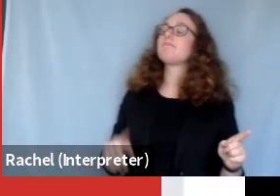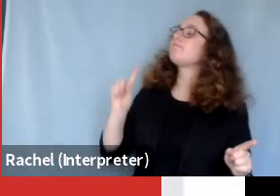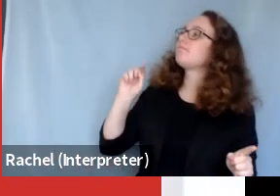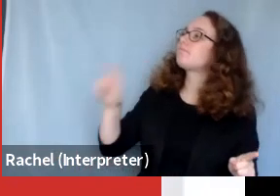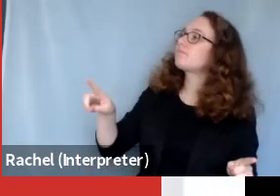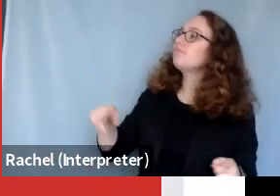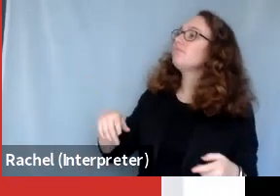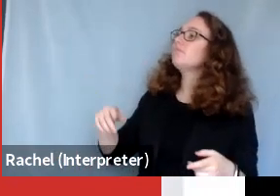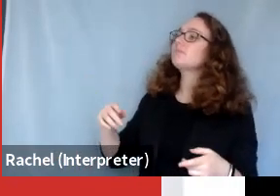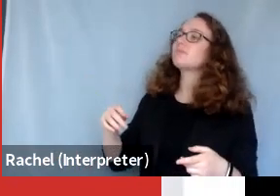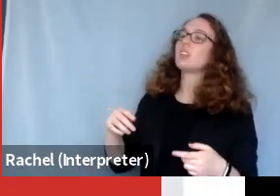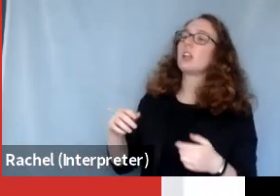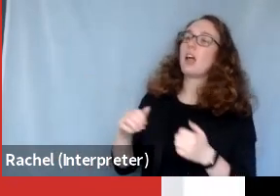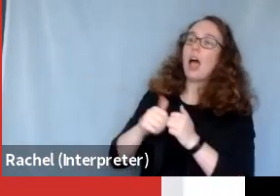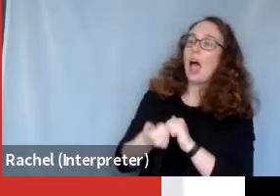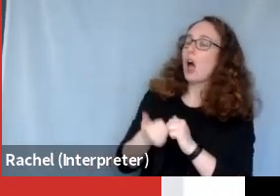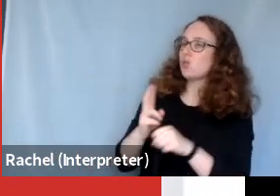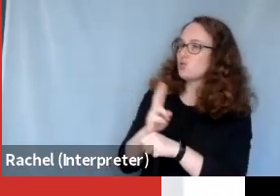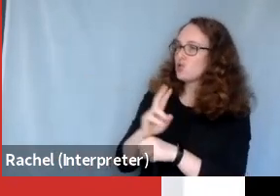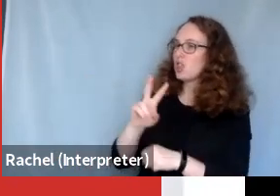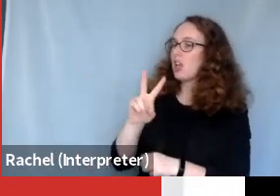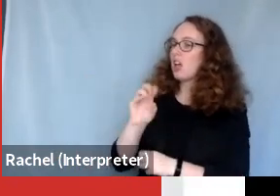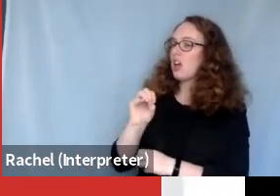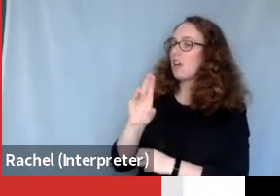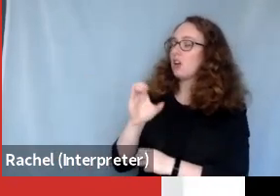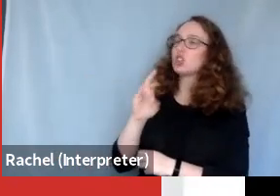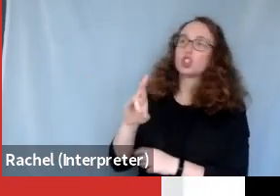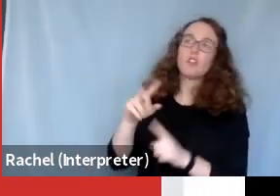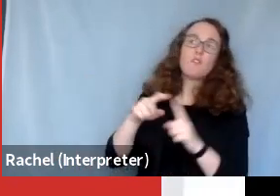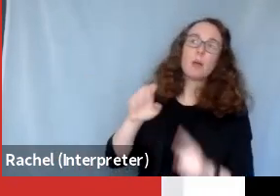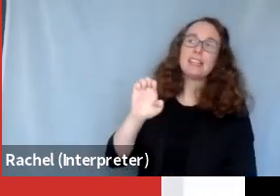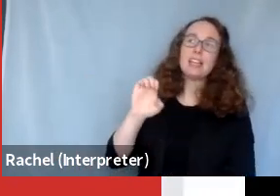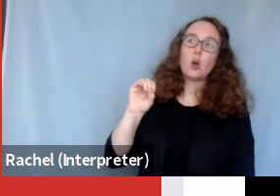Well EOPS doesn't have vouchers, so if you're an EOPS student all you